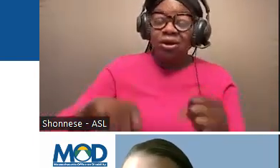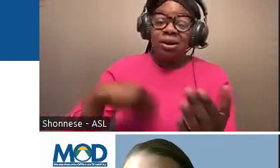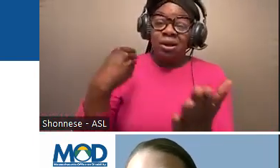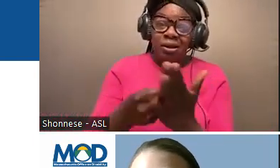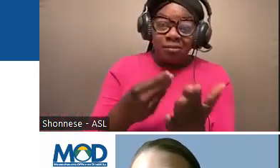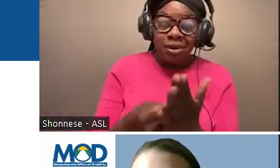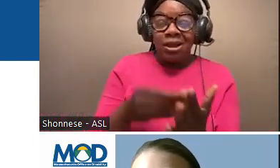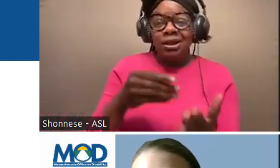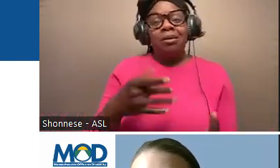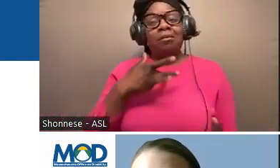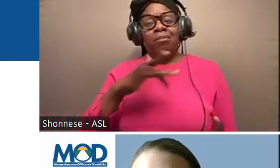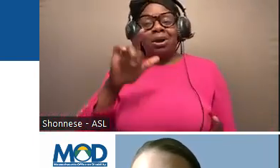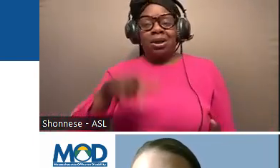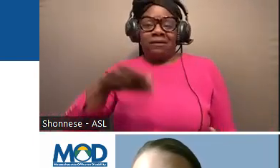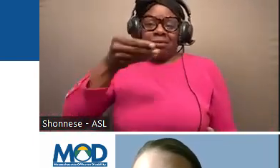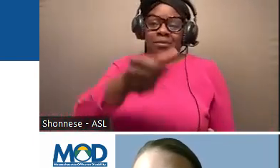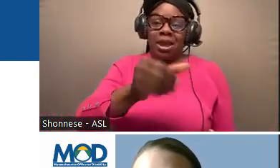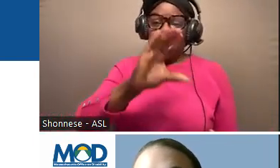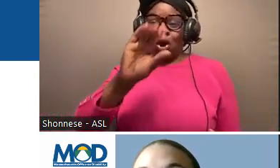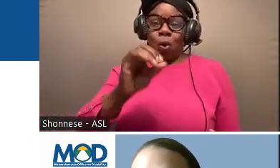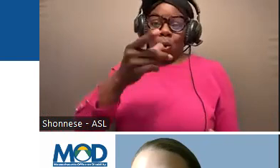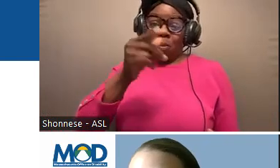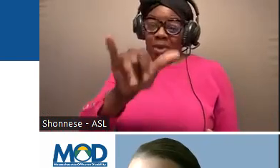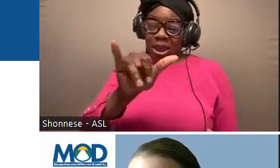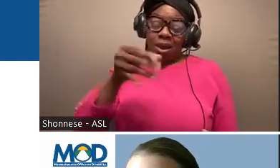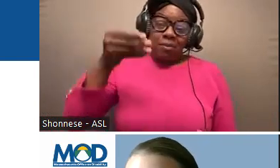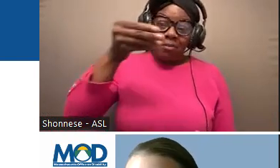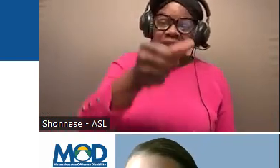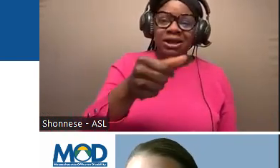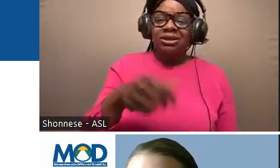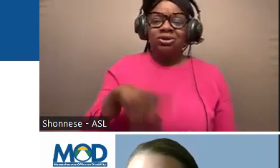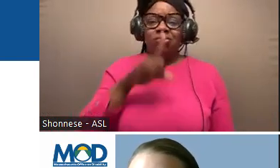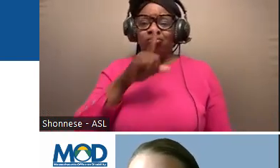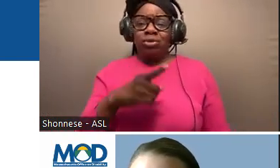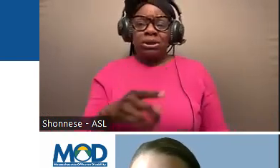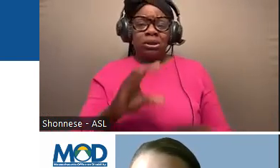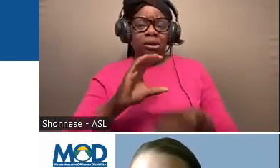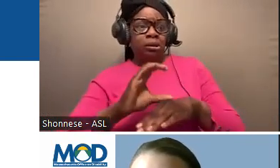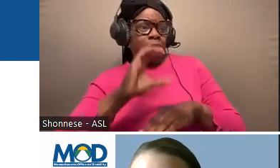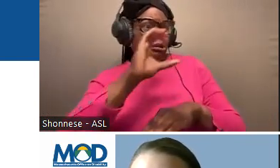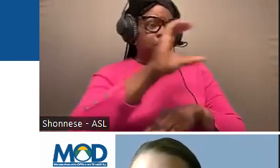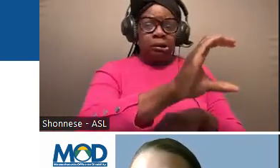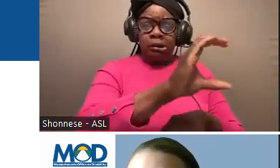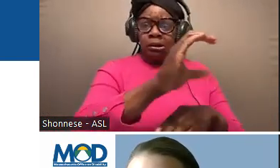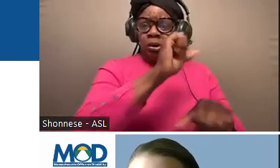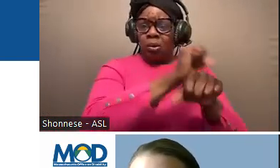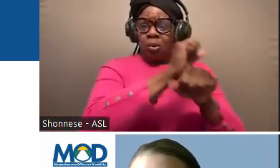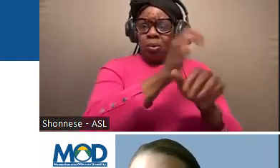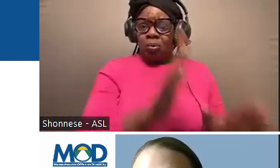usually. So don't put that additional burden on the employee unnecessarily.